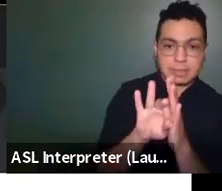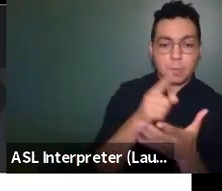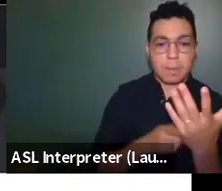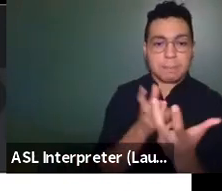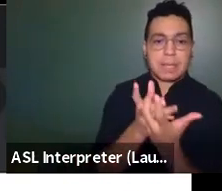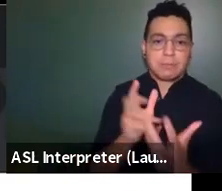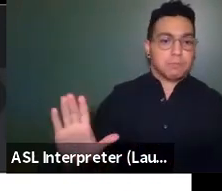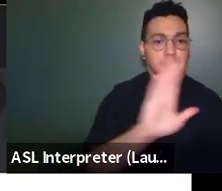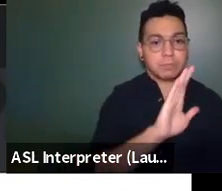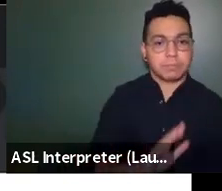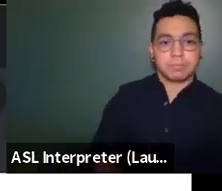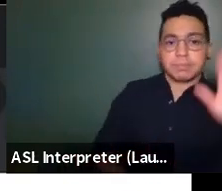ESD 101 - Jeff Crawford: Miss Katherine? ESD 112 - Katherine Livick: Go ahead.